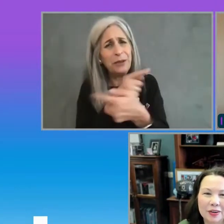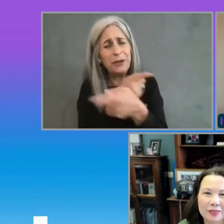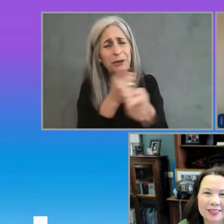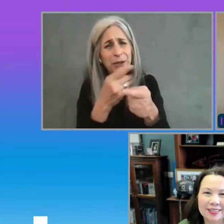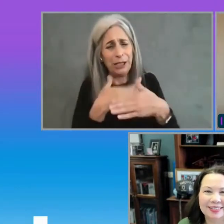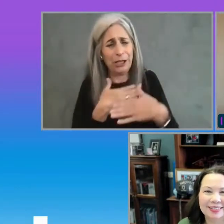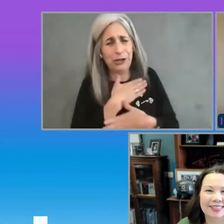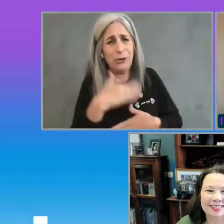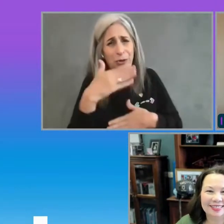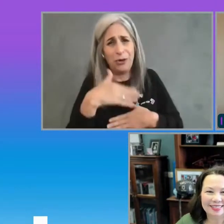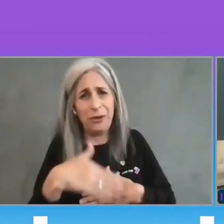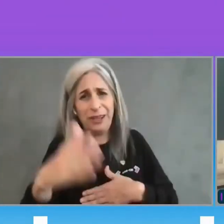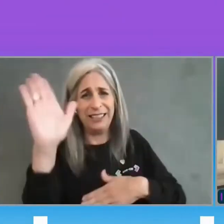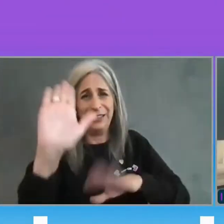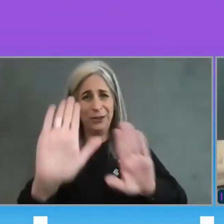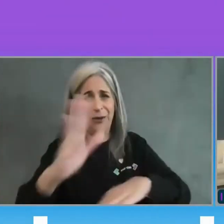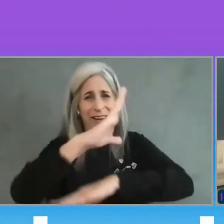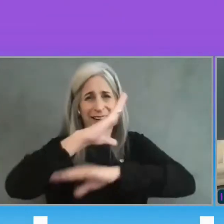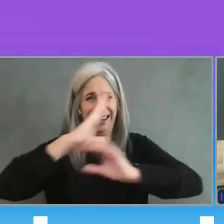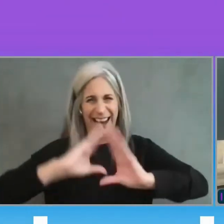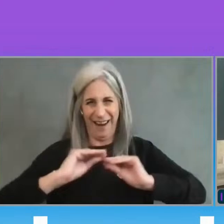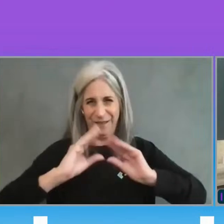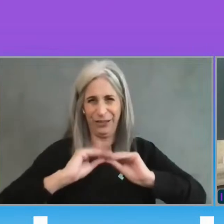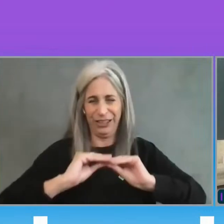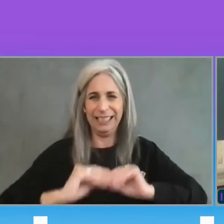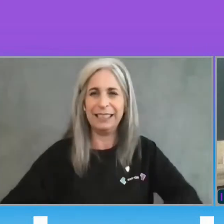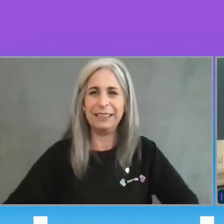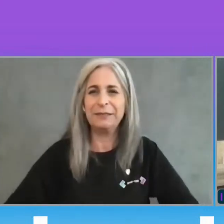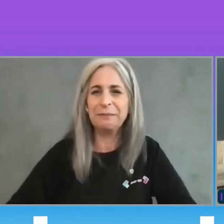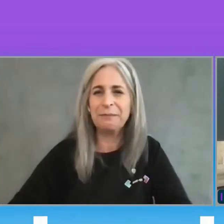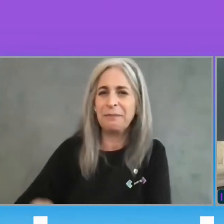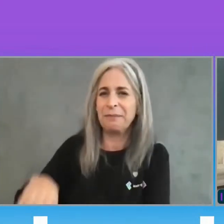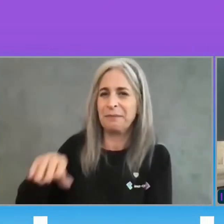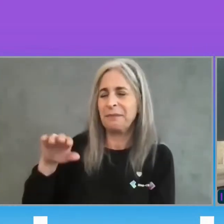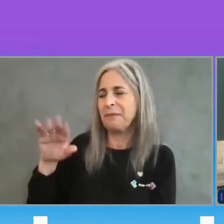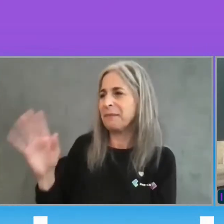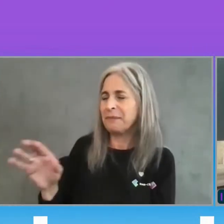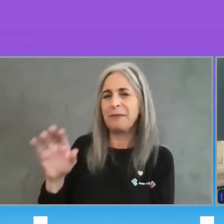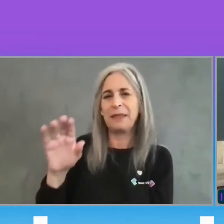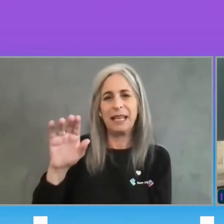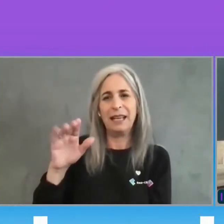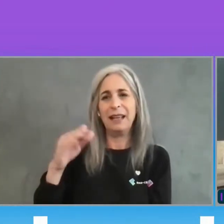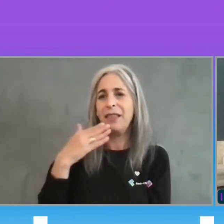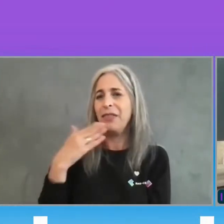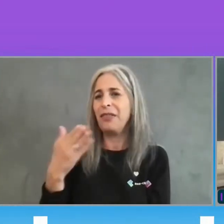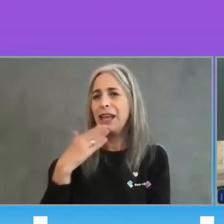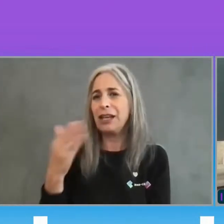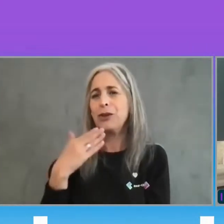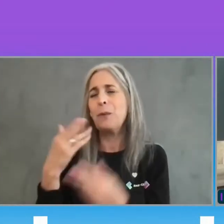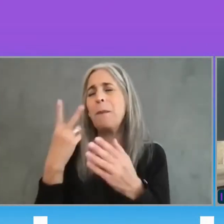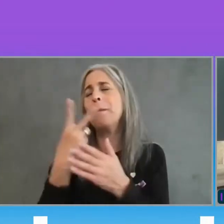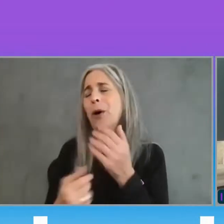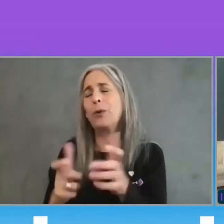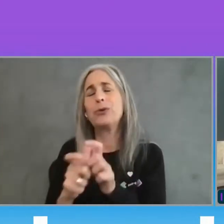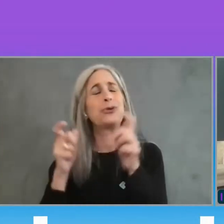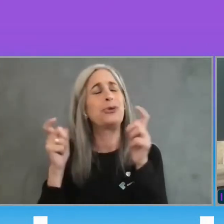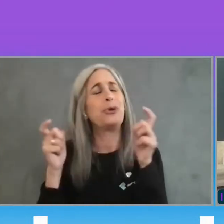on with all of you. Have a great rest of your conference. Senator Duckworth.